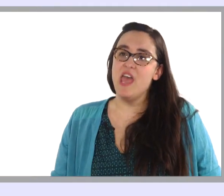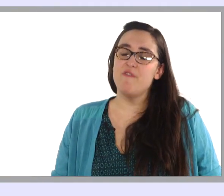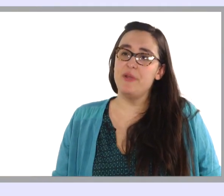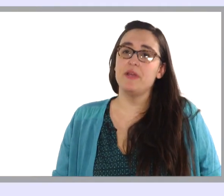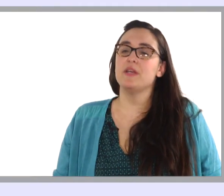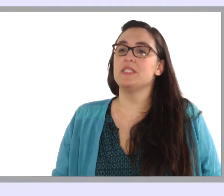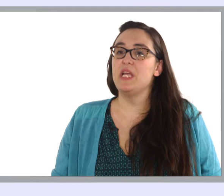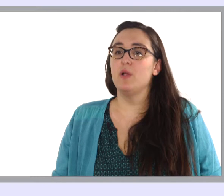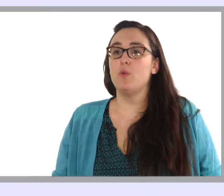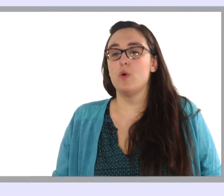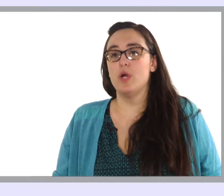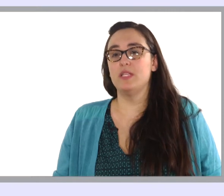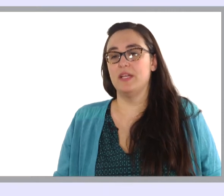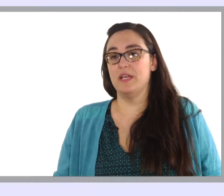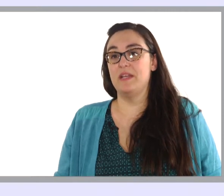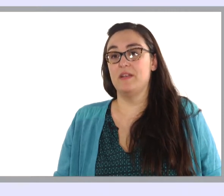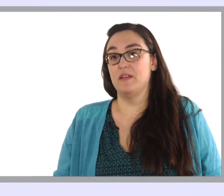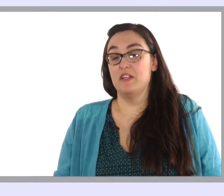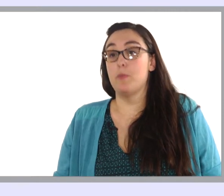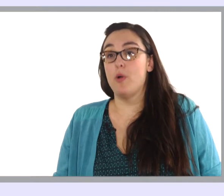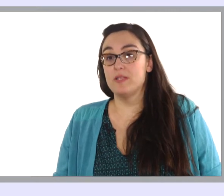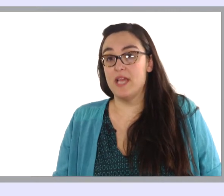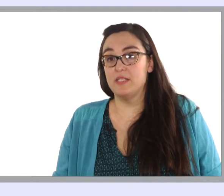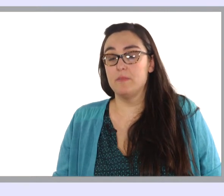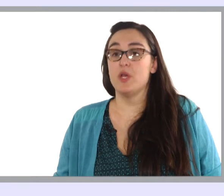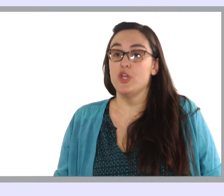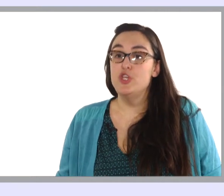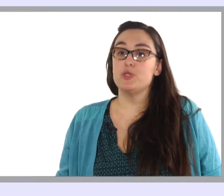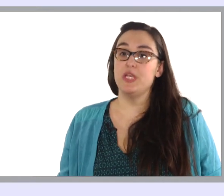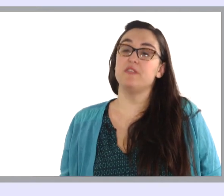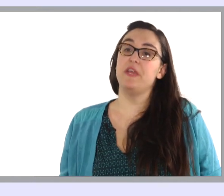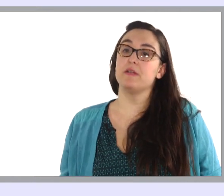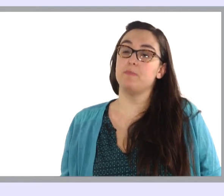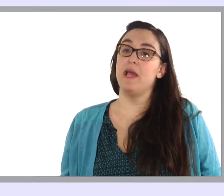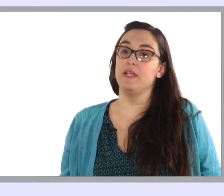every single word in a spoken sentence using finger spelling,